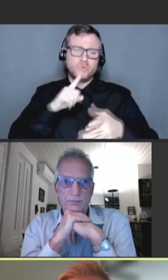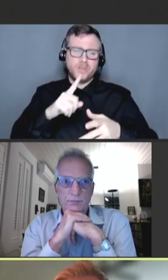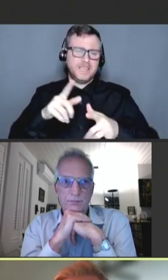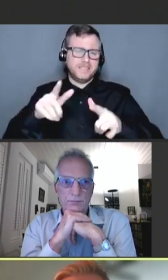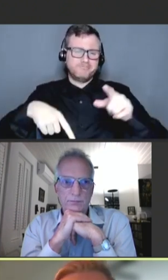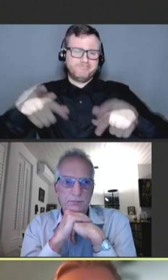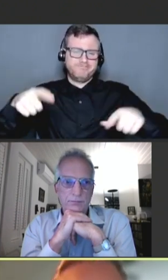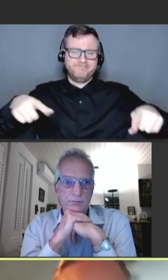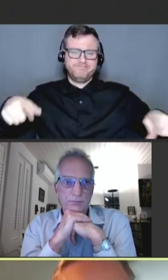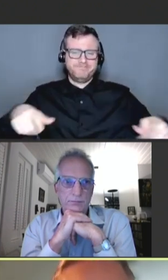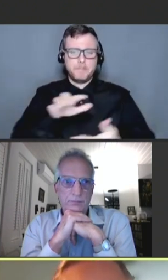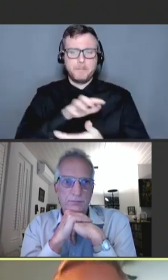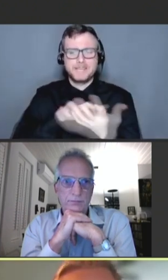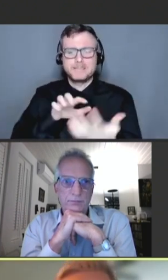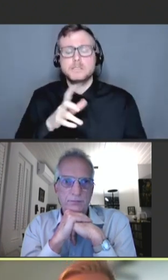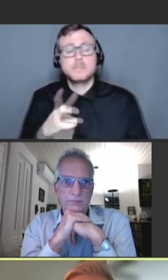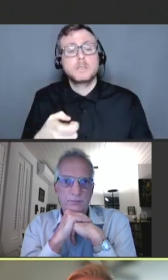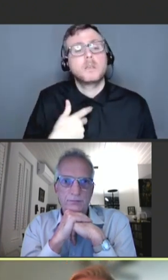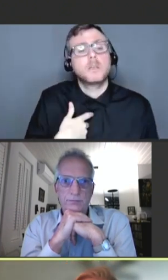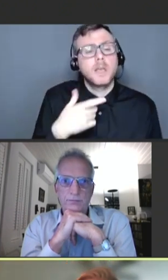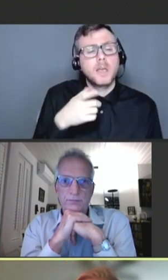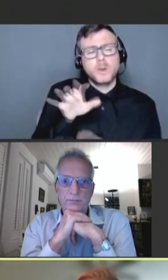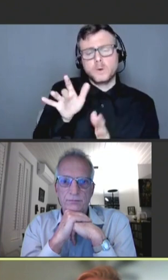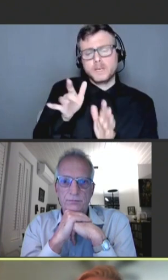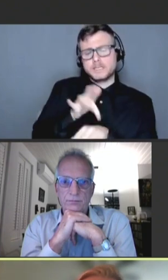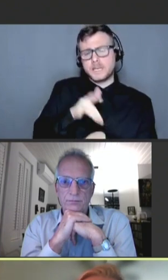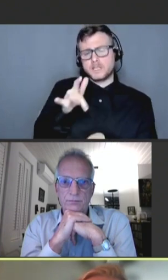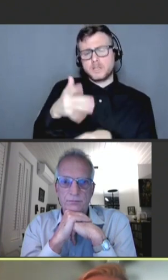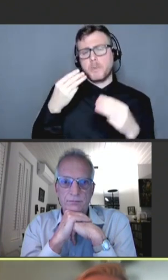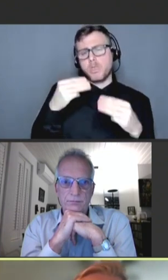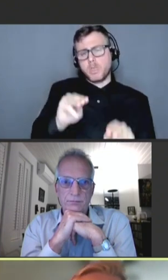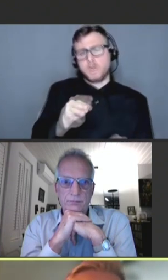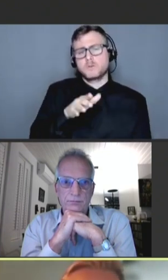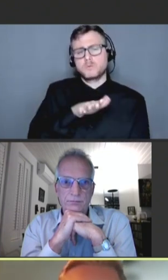Importantly, I did want to touch briefly on the methodology, quality, and risk of bias in the